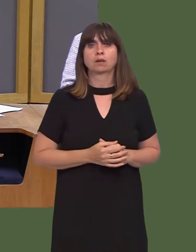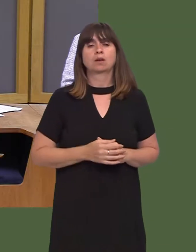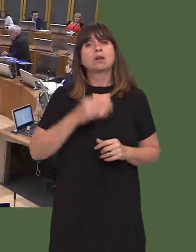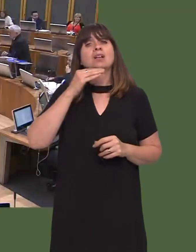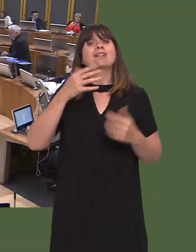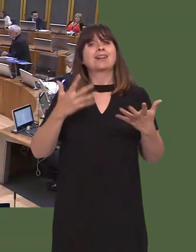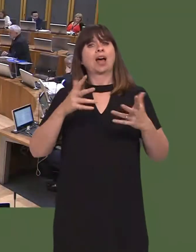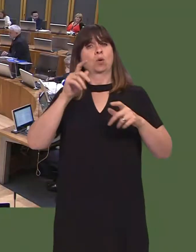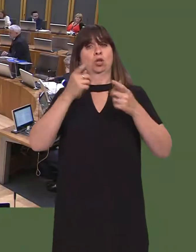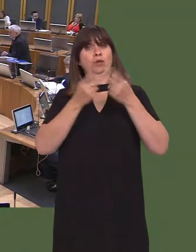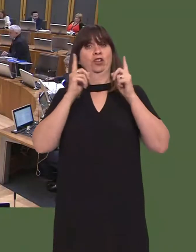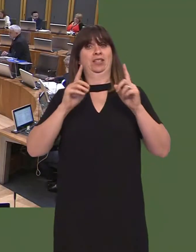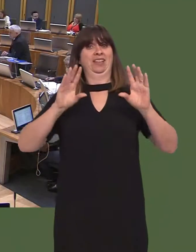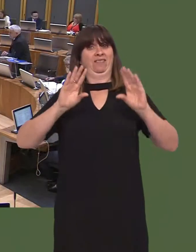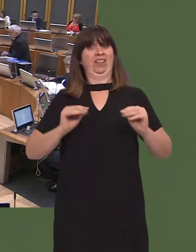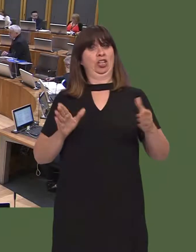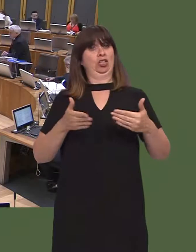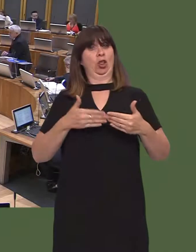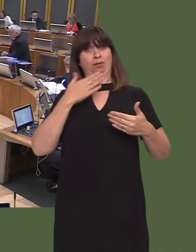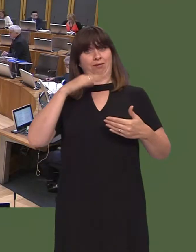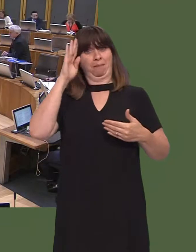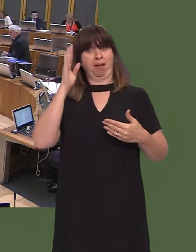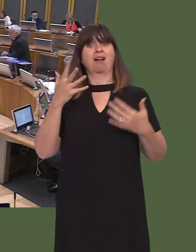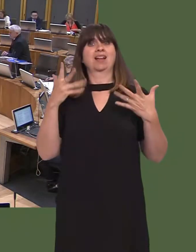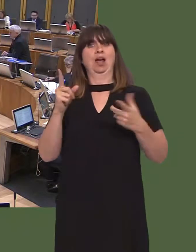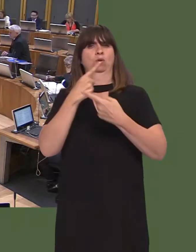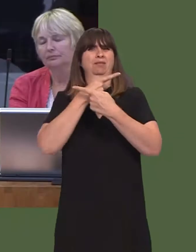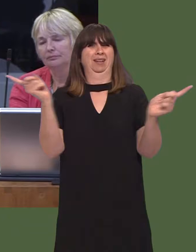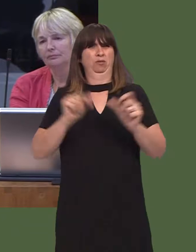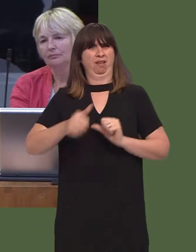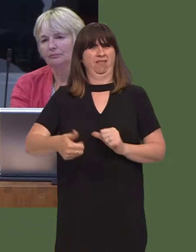was made during the summer holidays, when students had already left campus. At the end